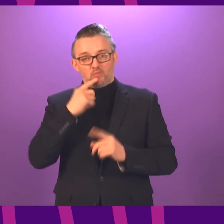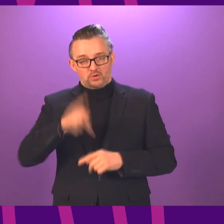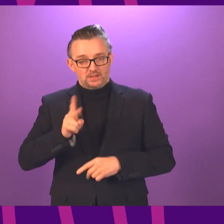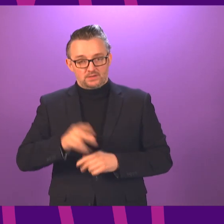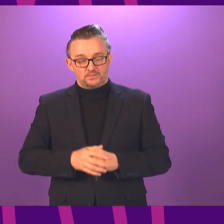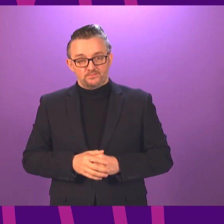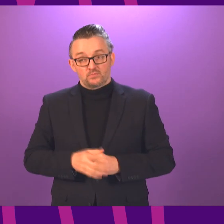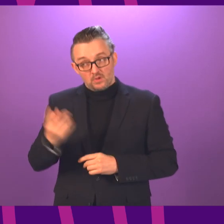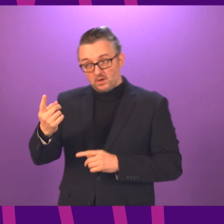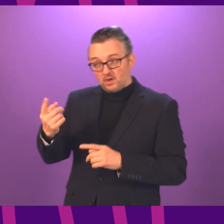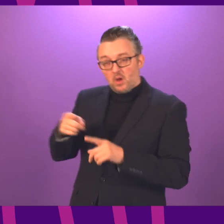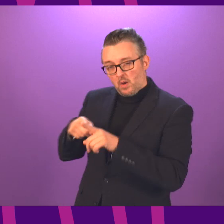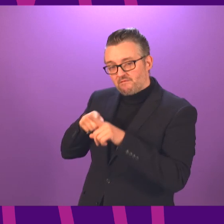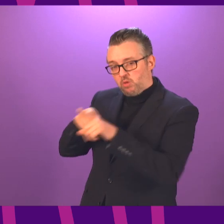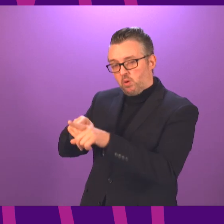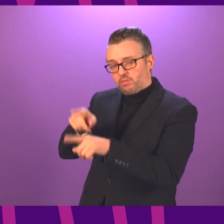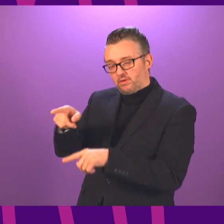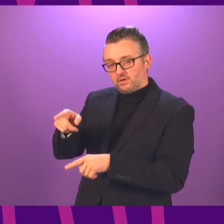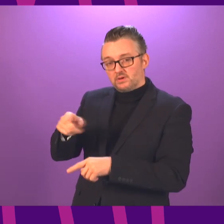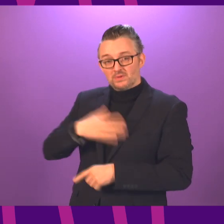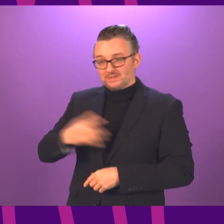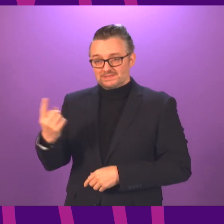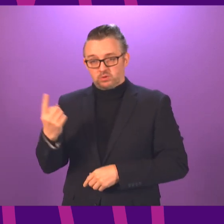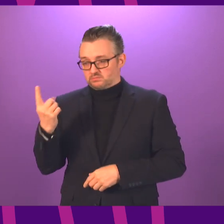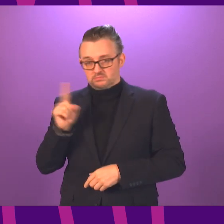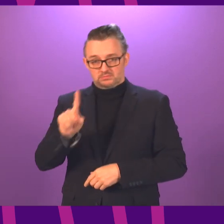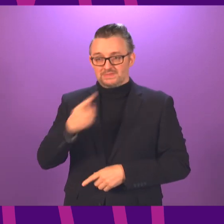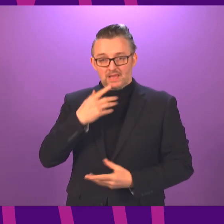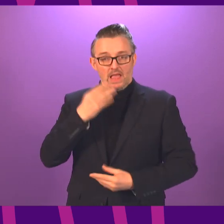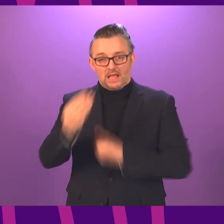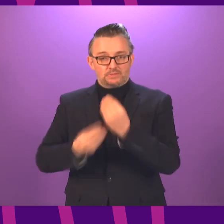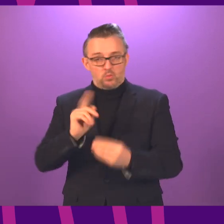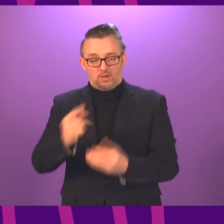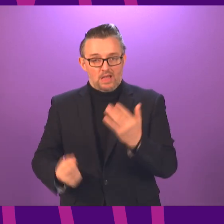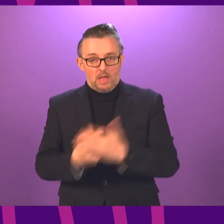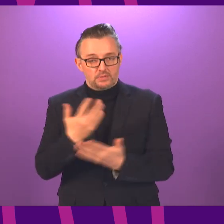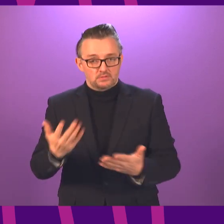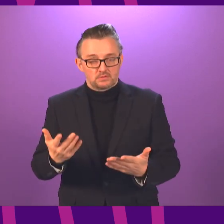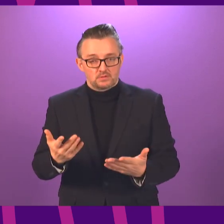a follow-up to that, we need someone to come and explain to us what has happened, because